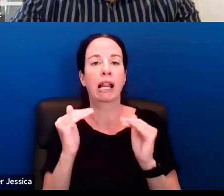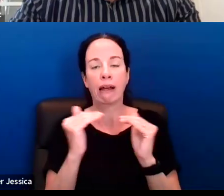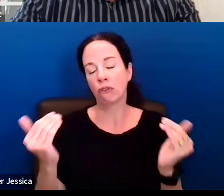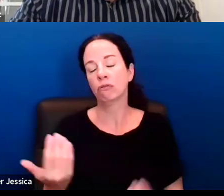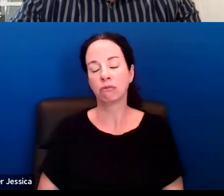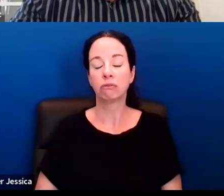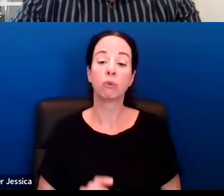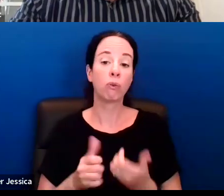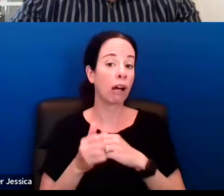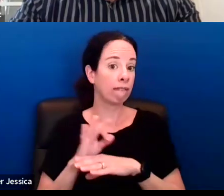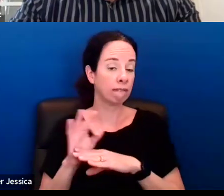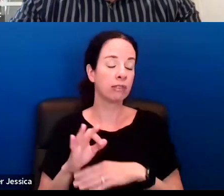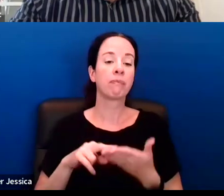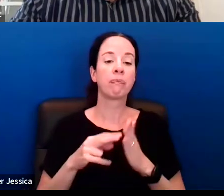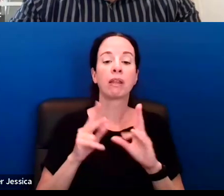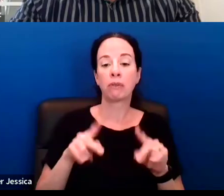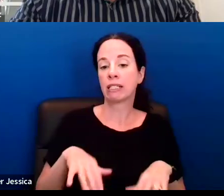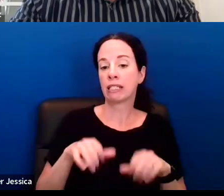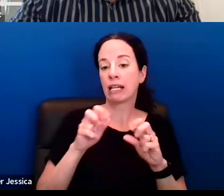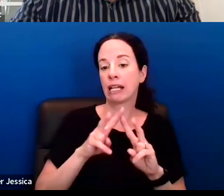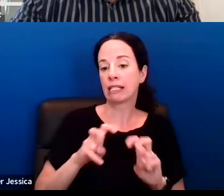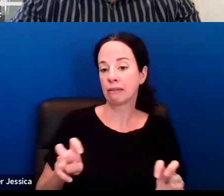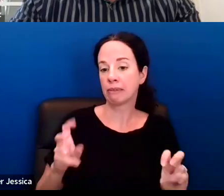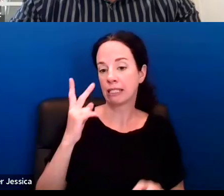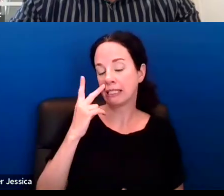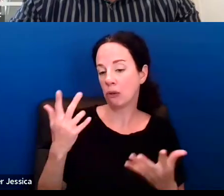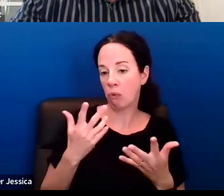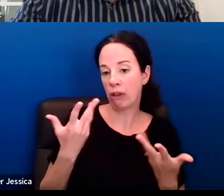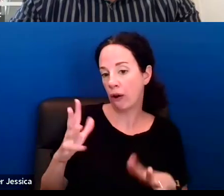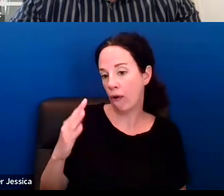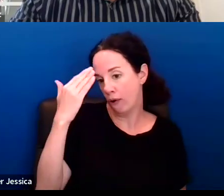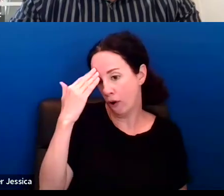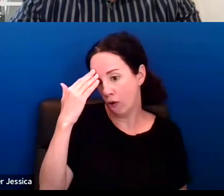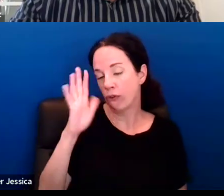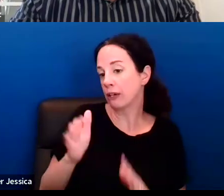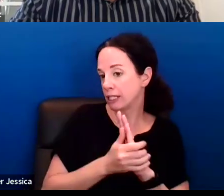works is someone would take an assessment to see what they already know, and then what there's an